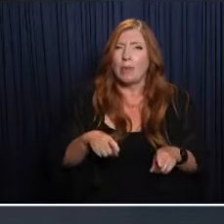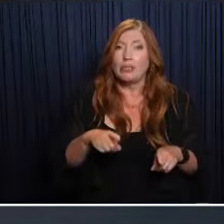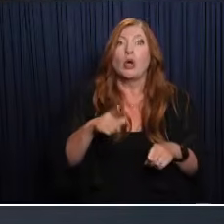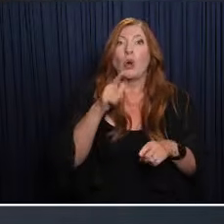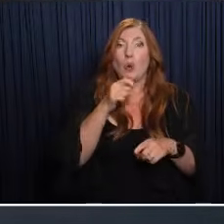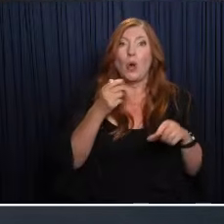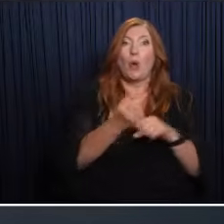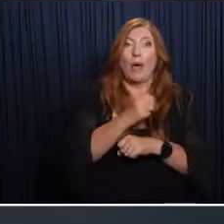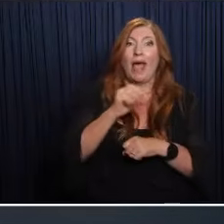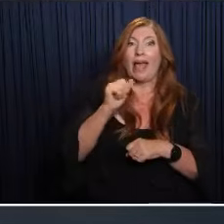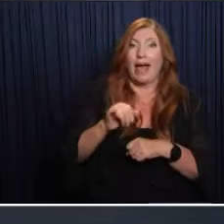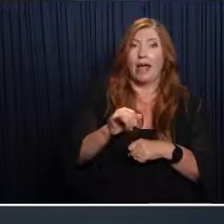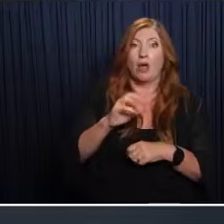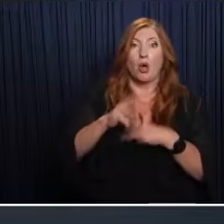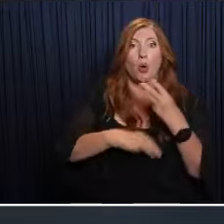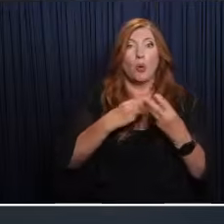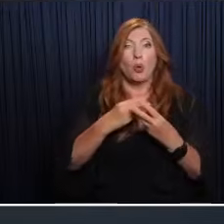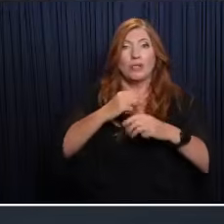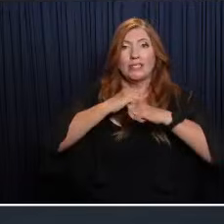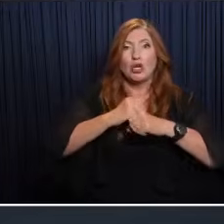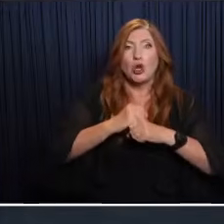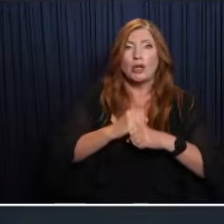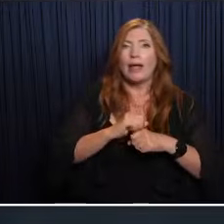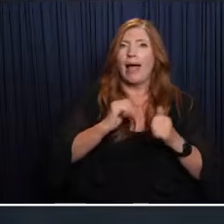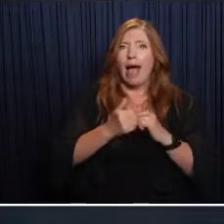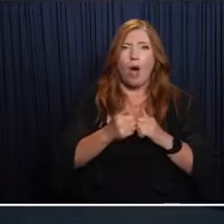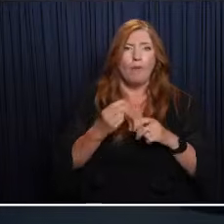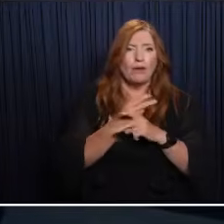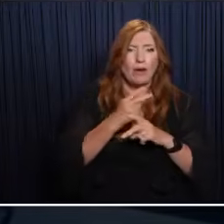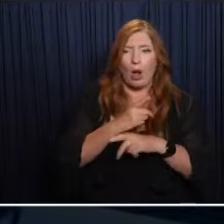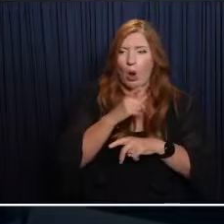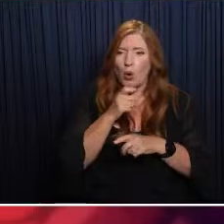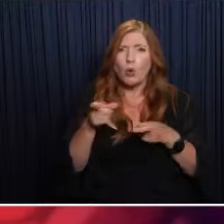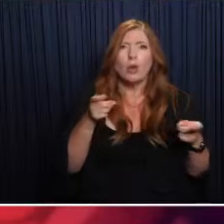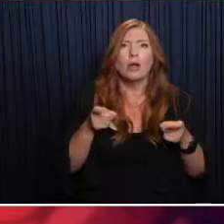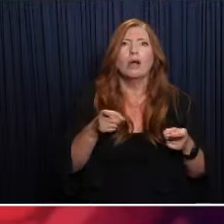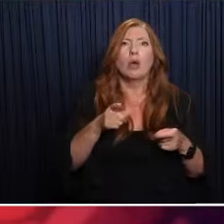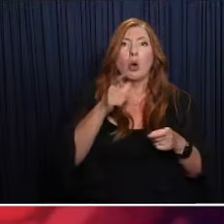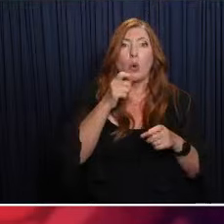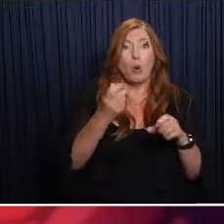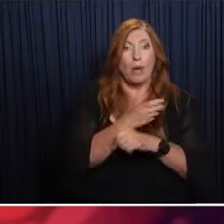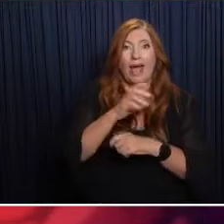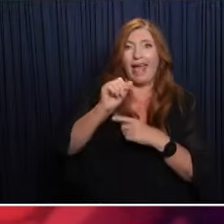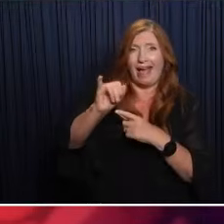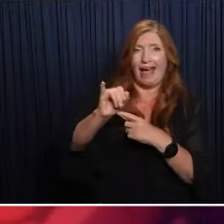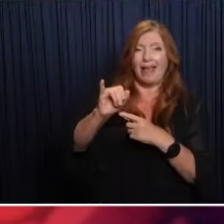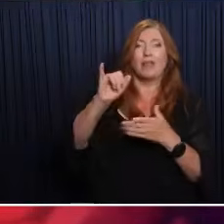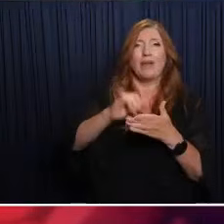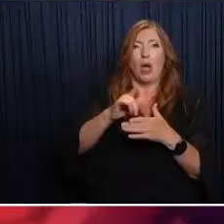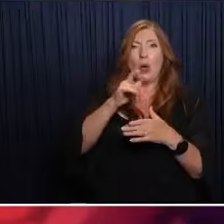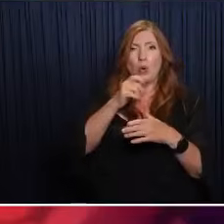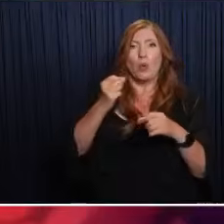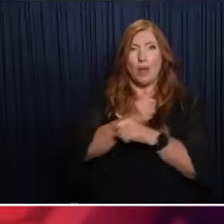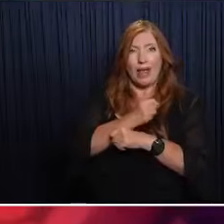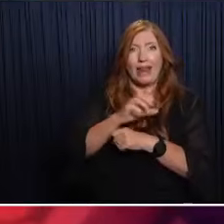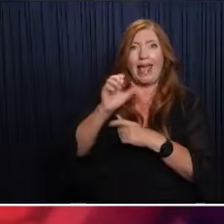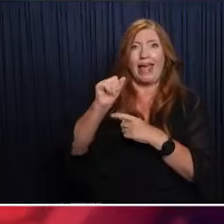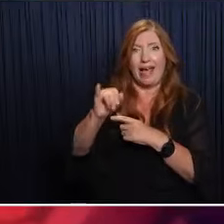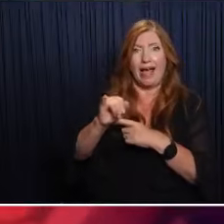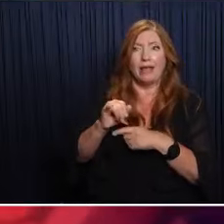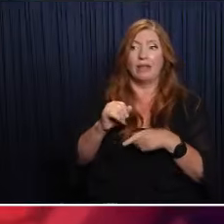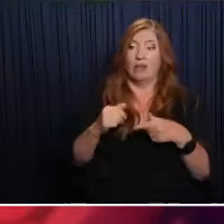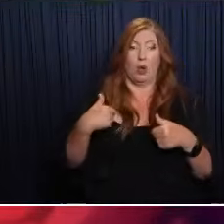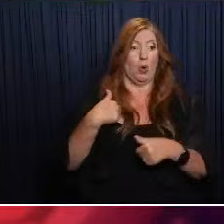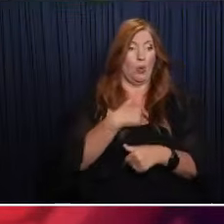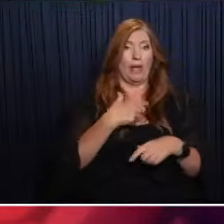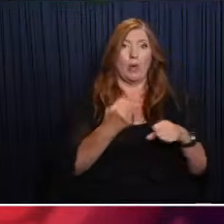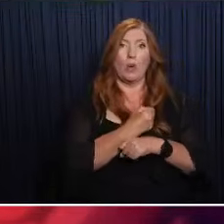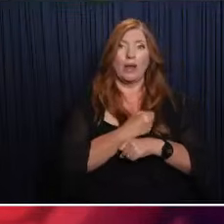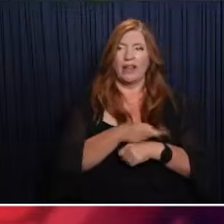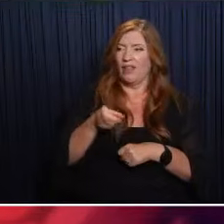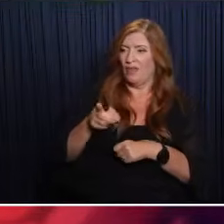BE DEFINED BY WHO WINS THIS.